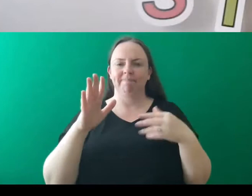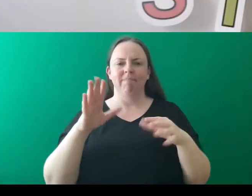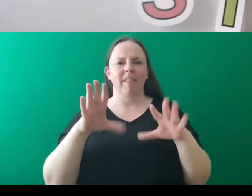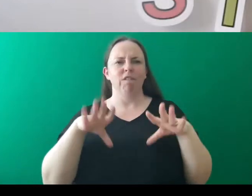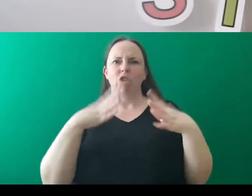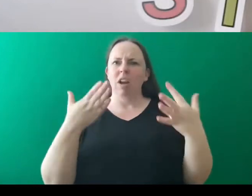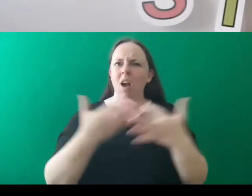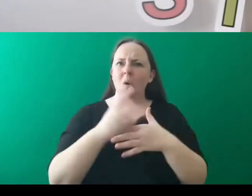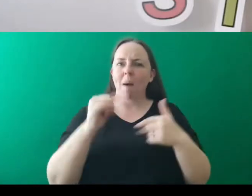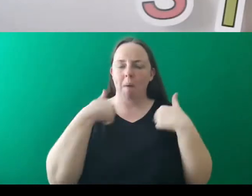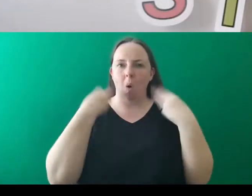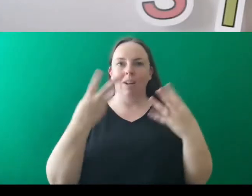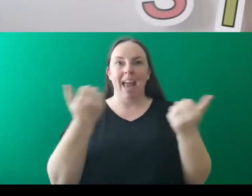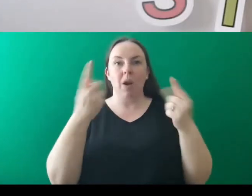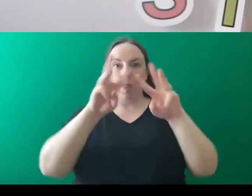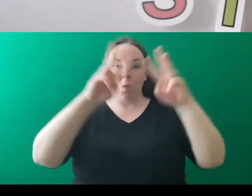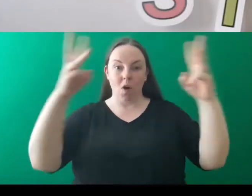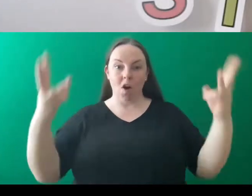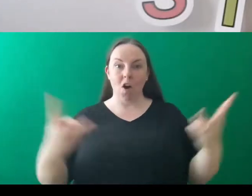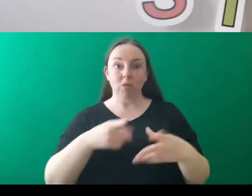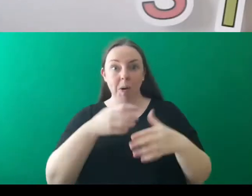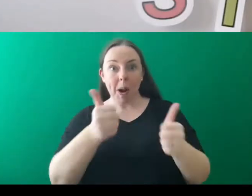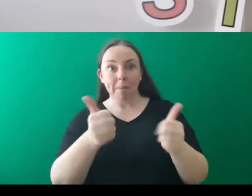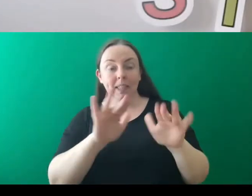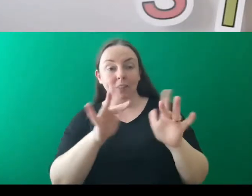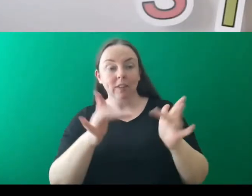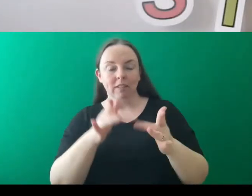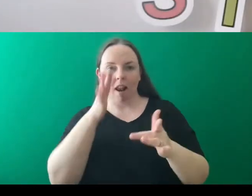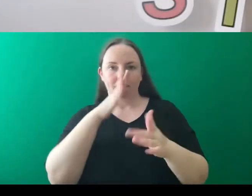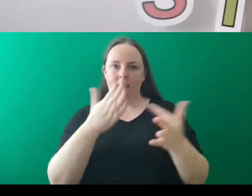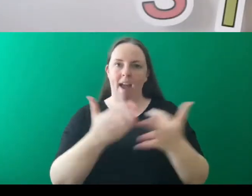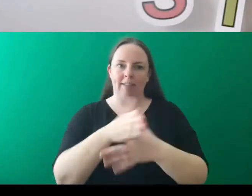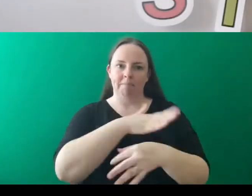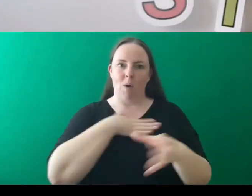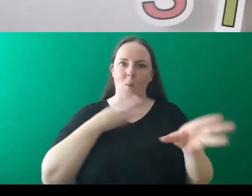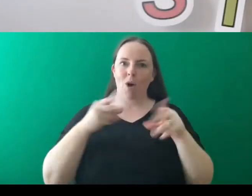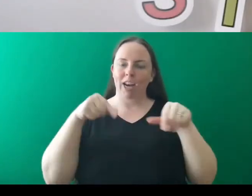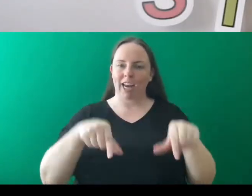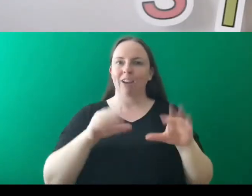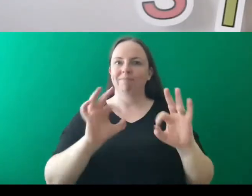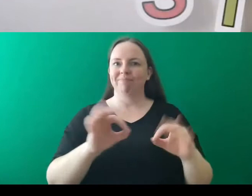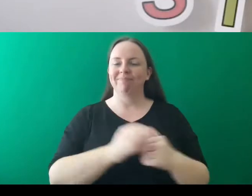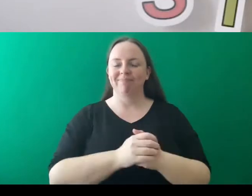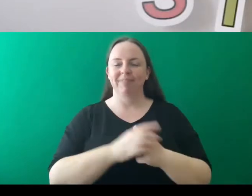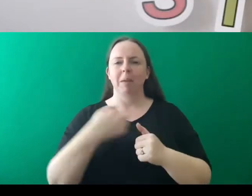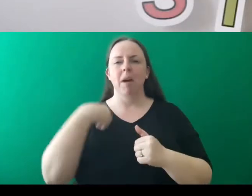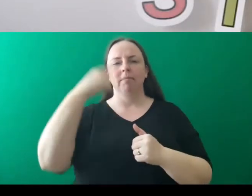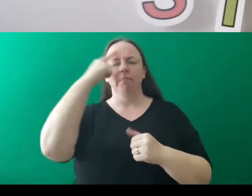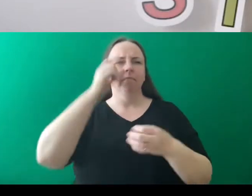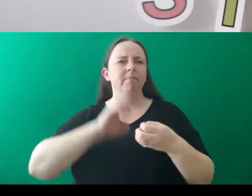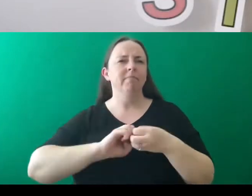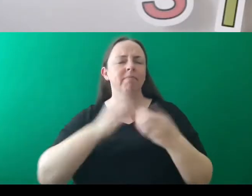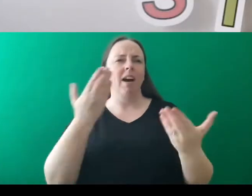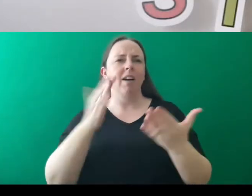connection to be able to access the work that we have done here. We come up with the translations as part of a multidisciplinary